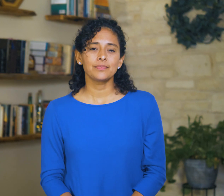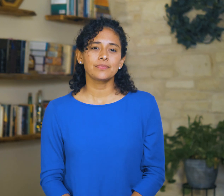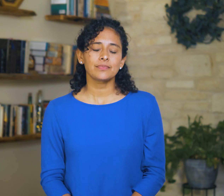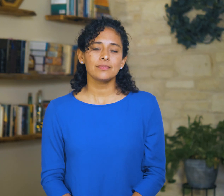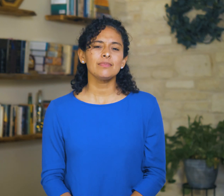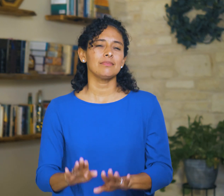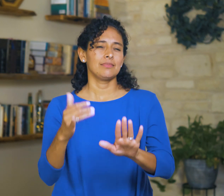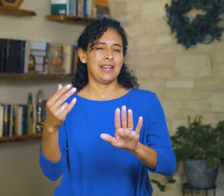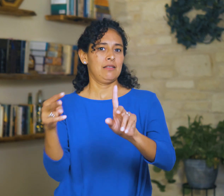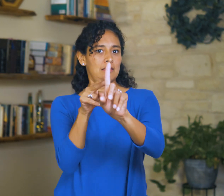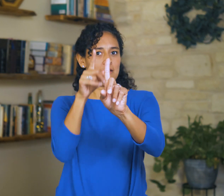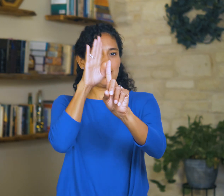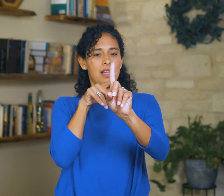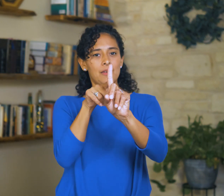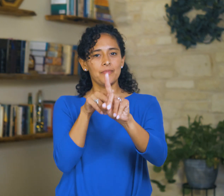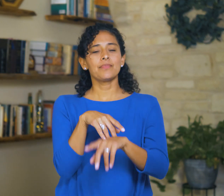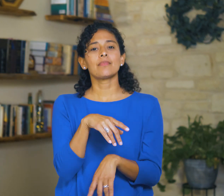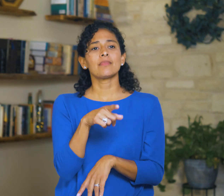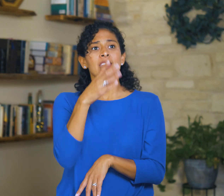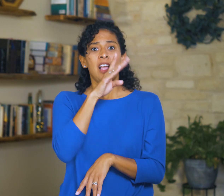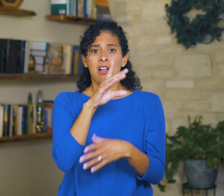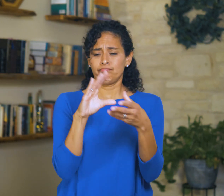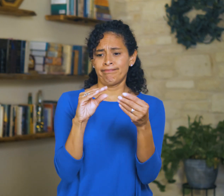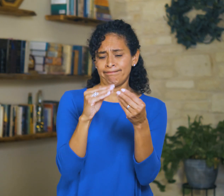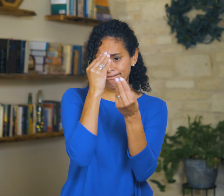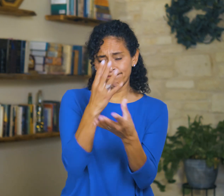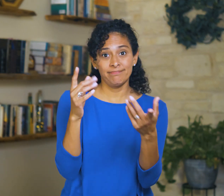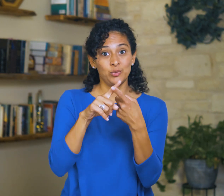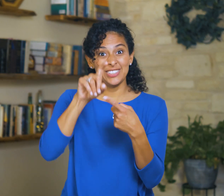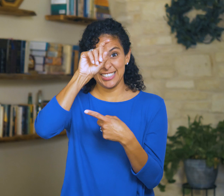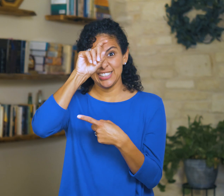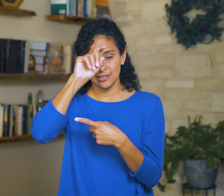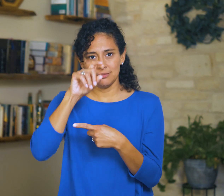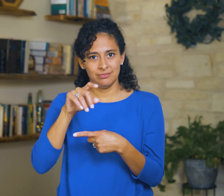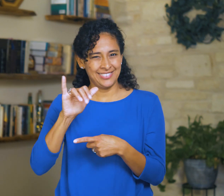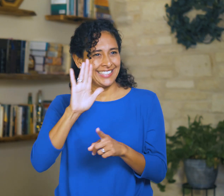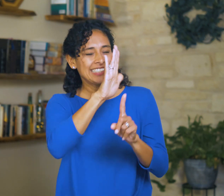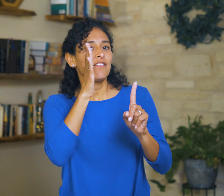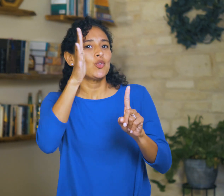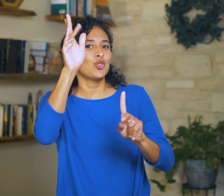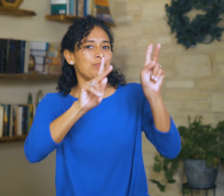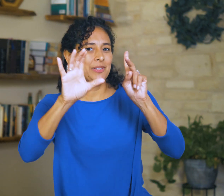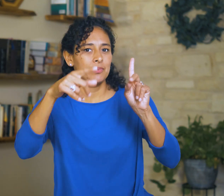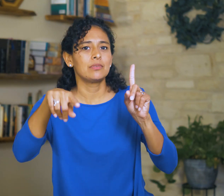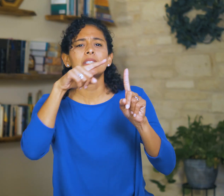The God Shot: When God is talking to Egypt, His future people,